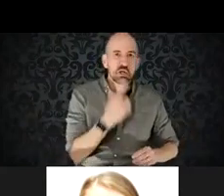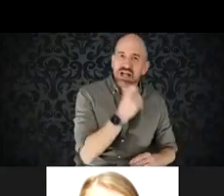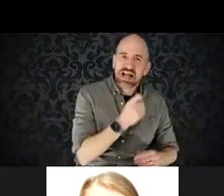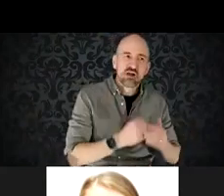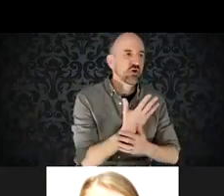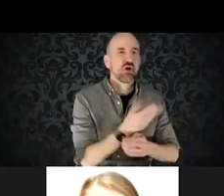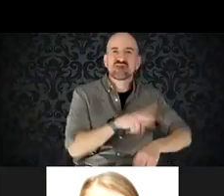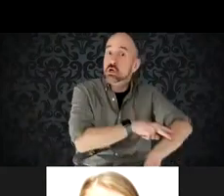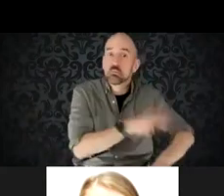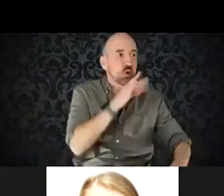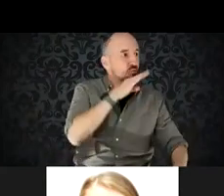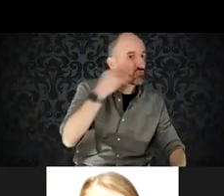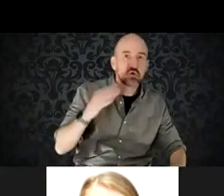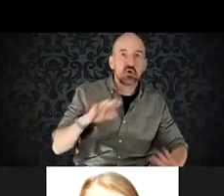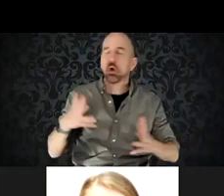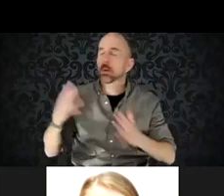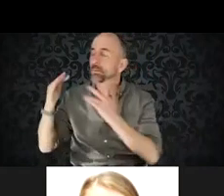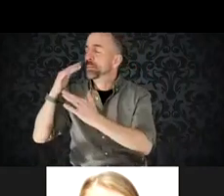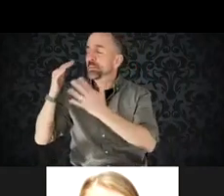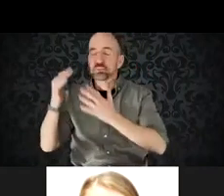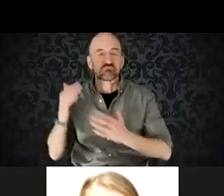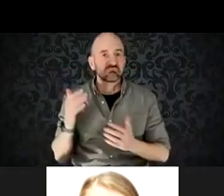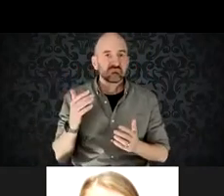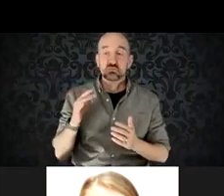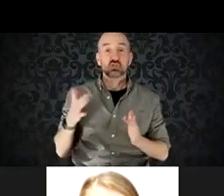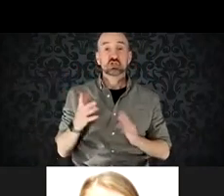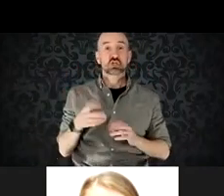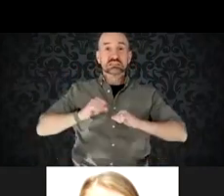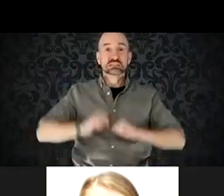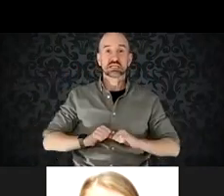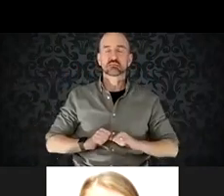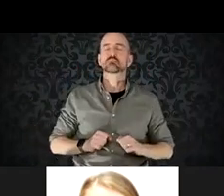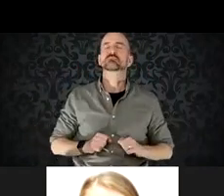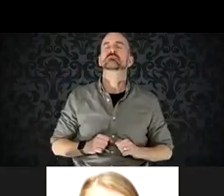design, which was something around these lines . This was to give an idea, a